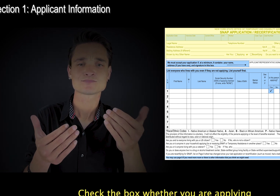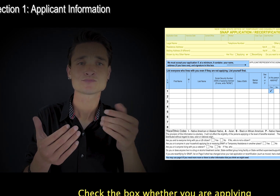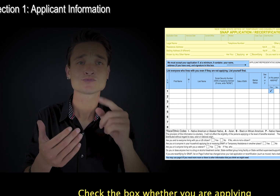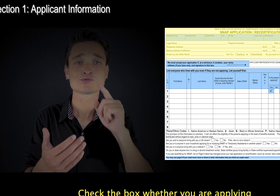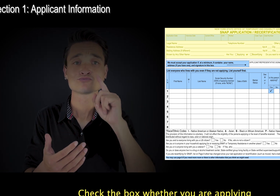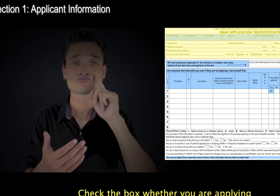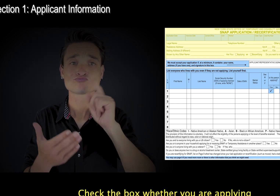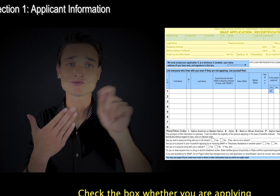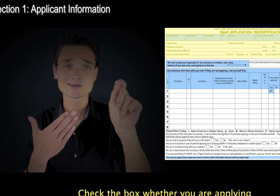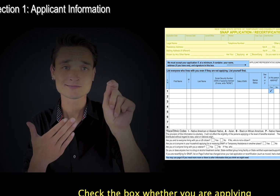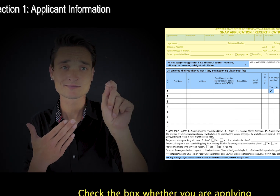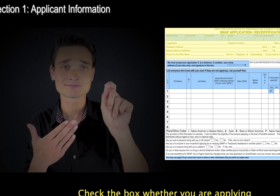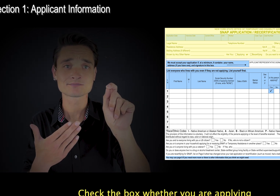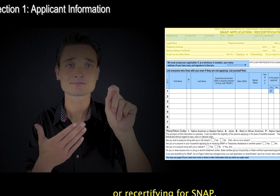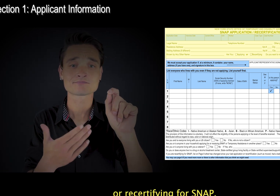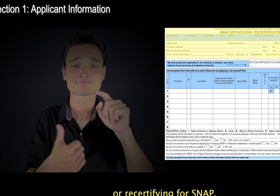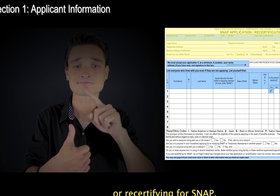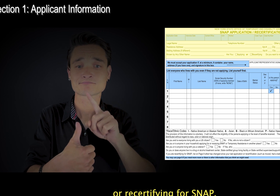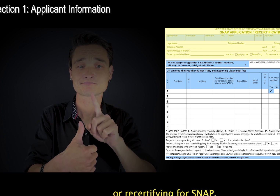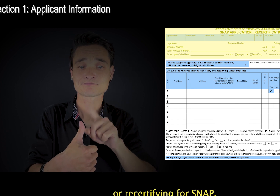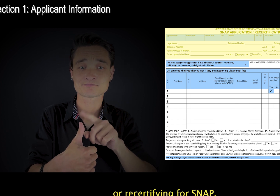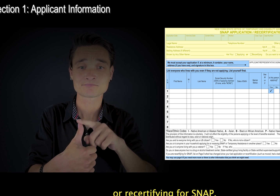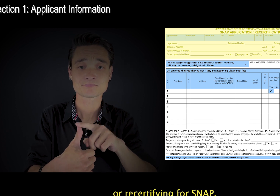Check the box whether you are applying or recertifying for SNAP.